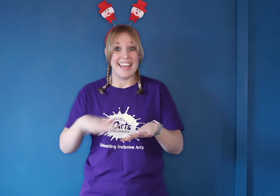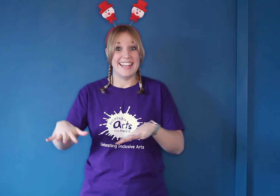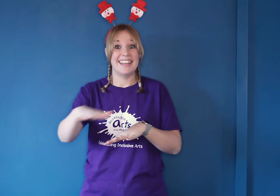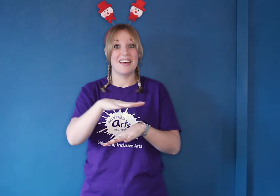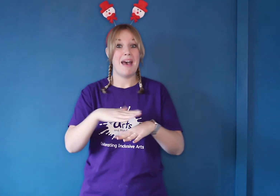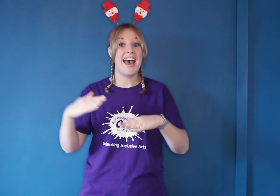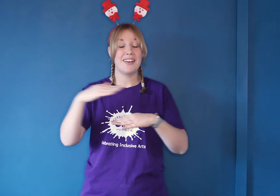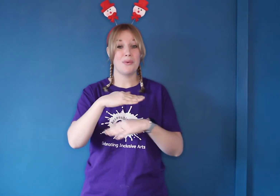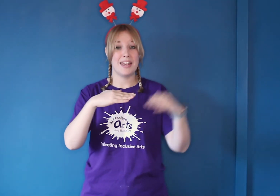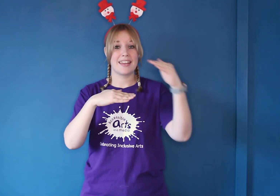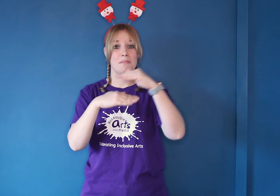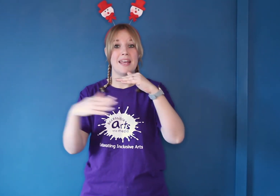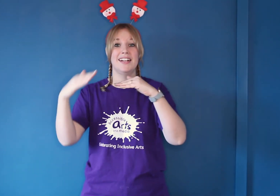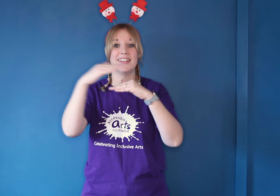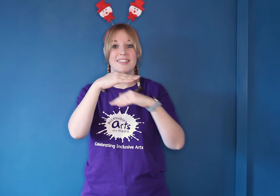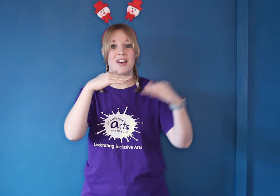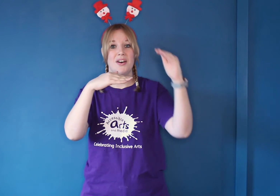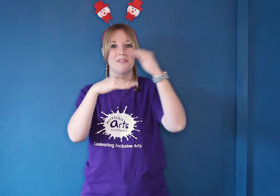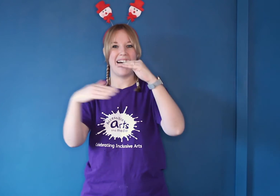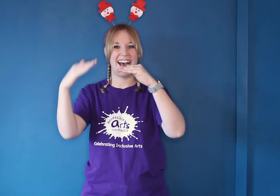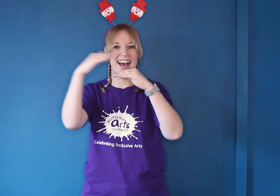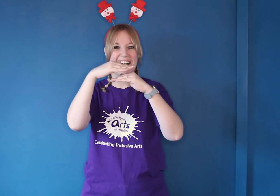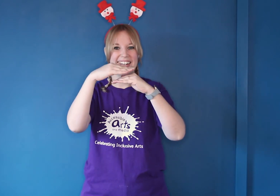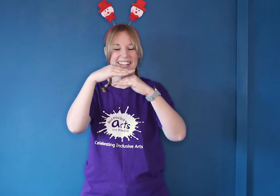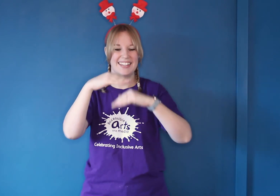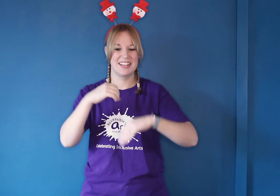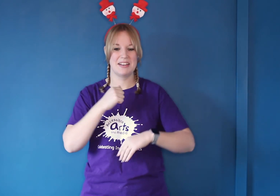In the meadow we can build a snowman.